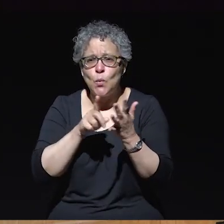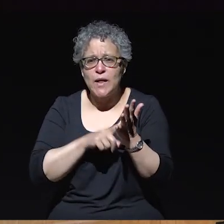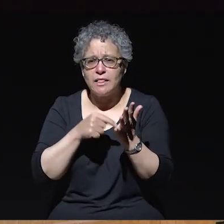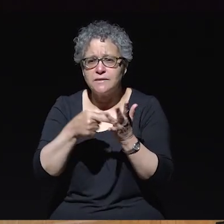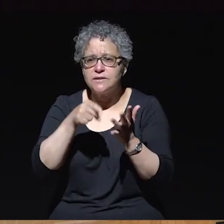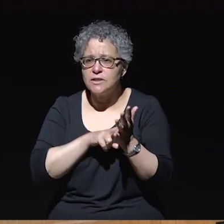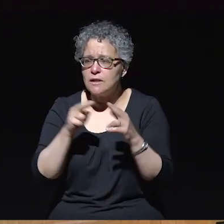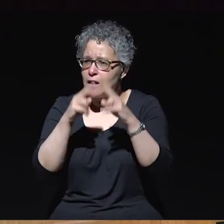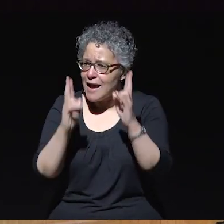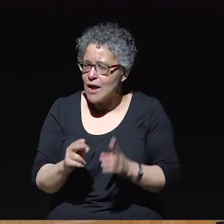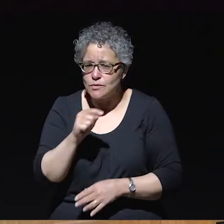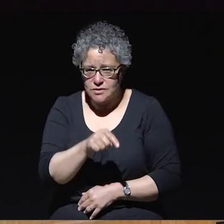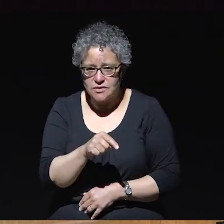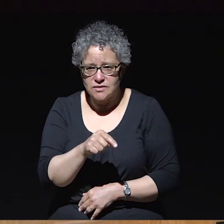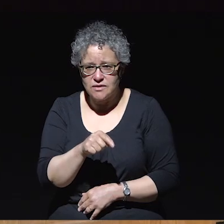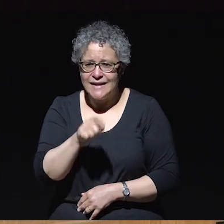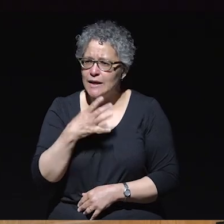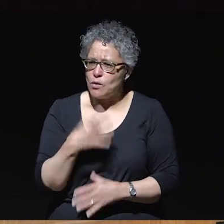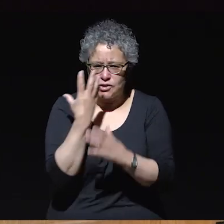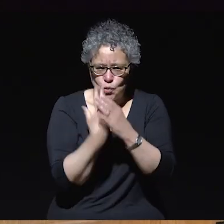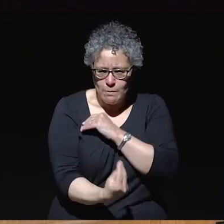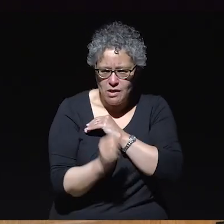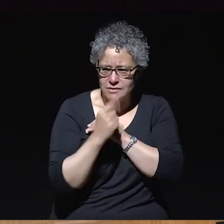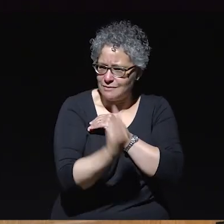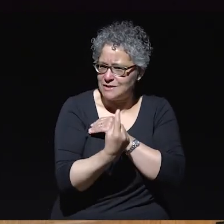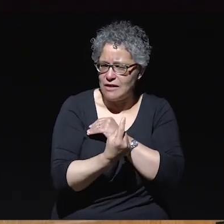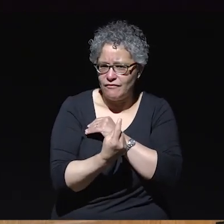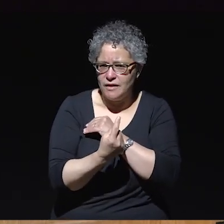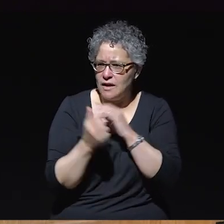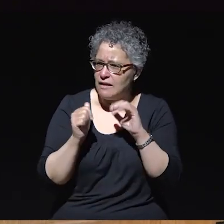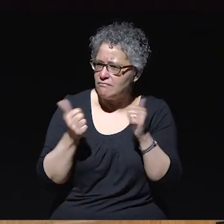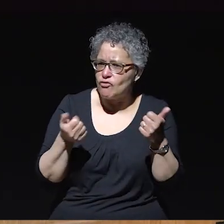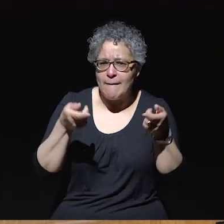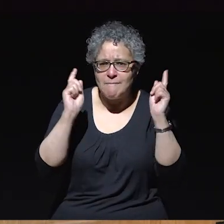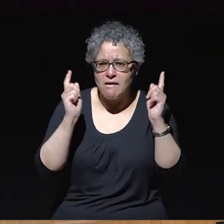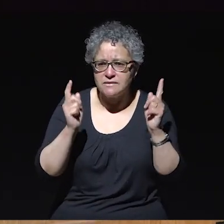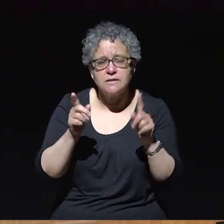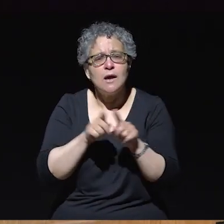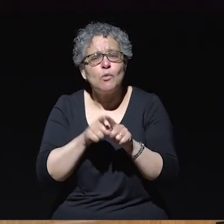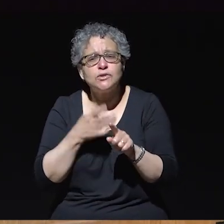to immerse himself in the Old Master tradition, but particularly the examples of the work of Van Dyck that he could see there.